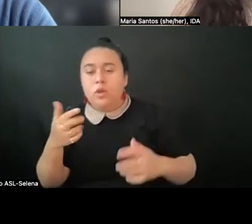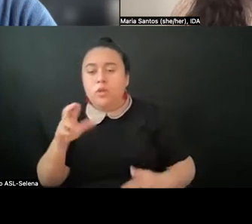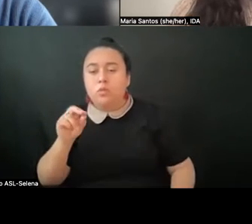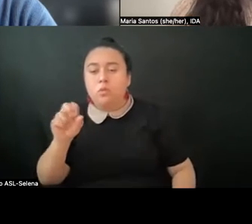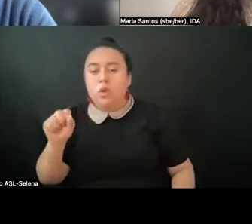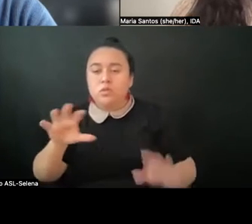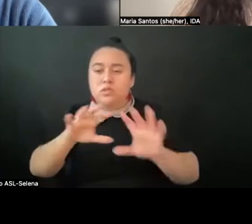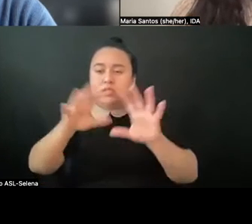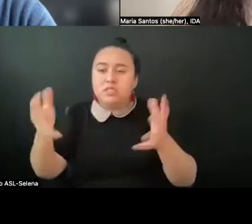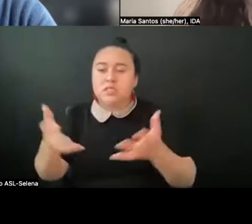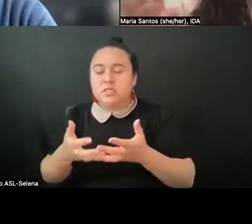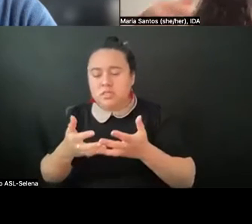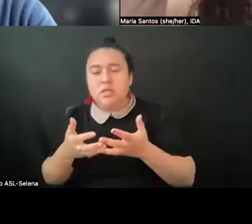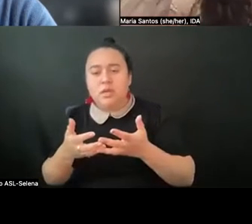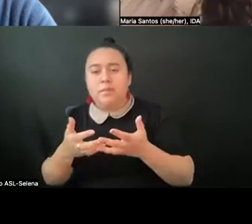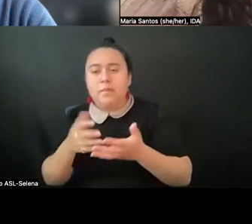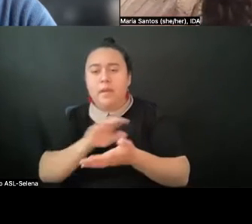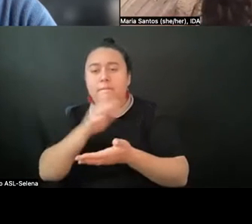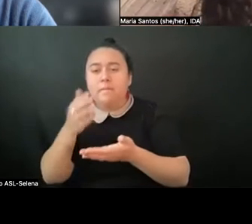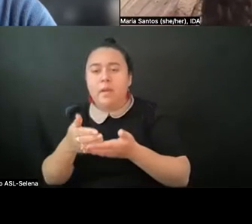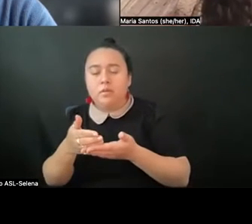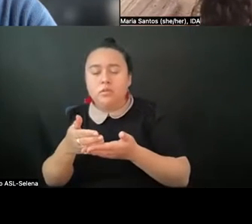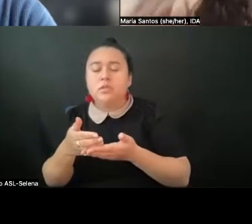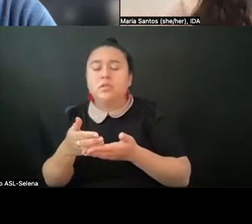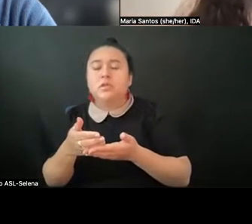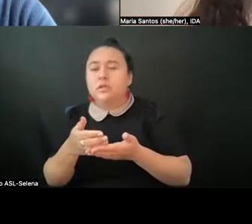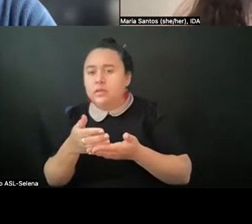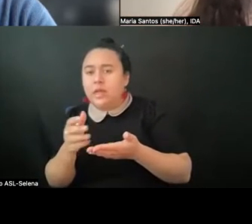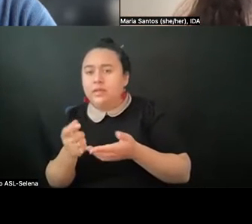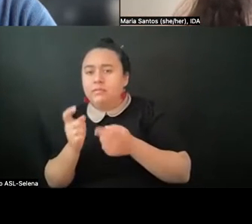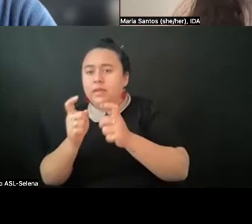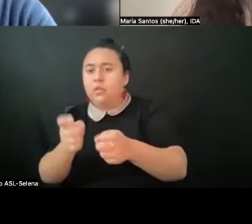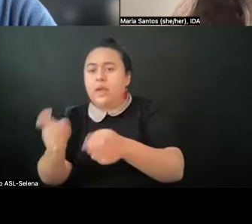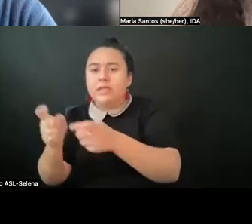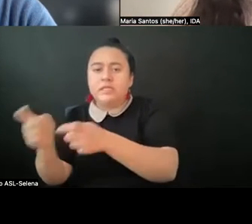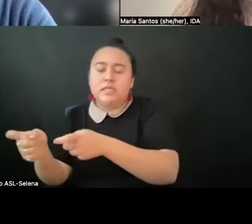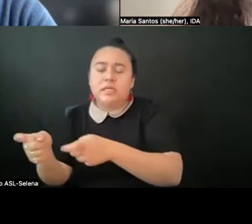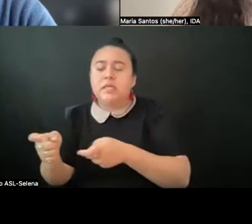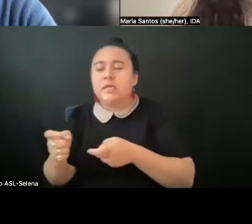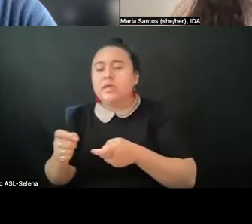we have already said how many projects do we typically get applications for. But what is the gross sum?